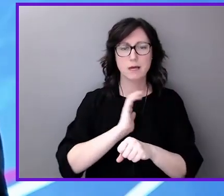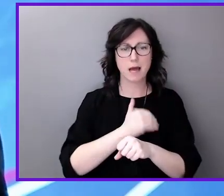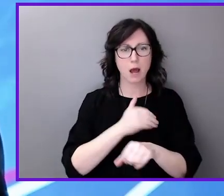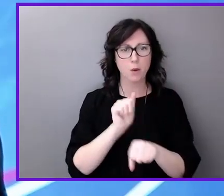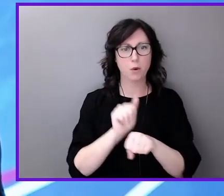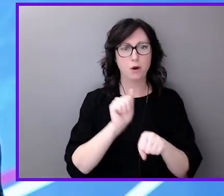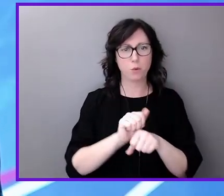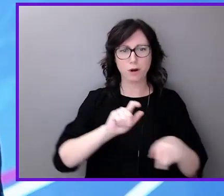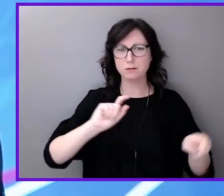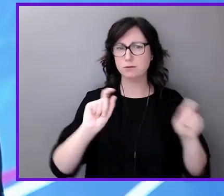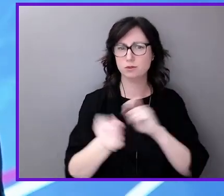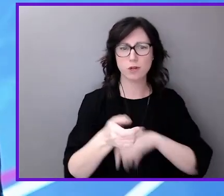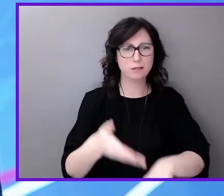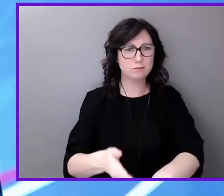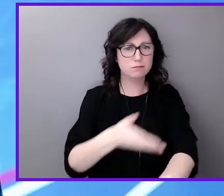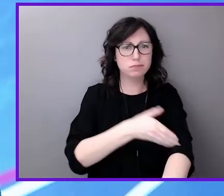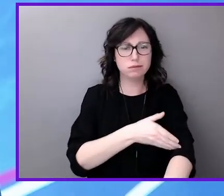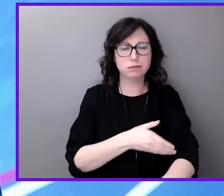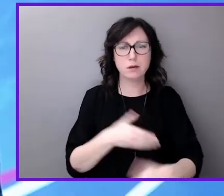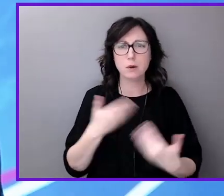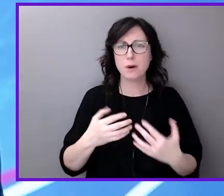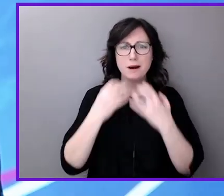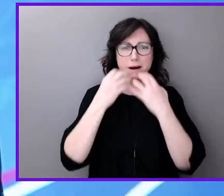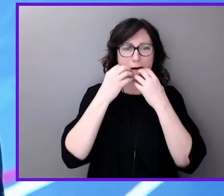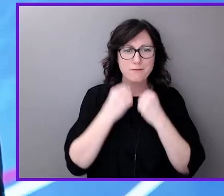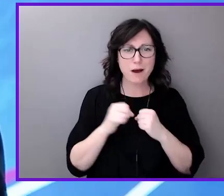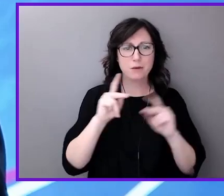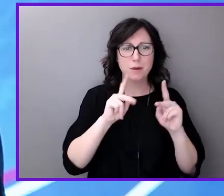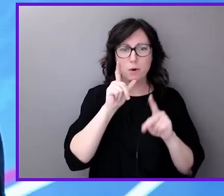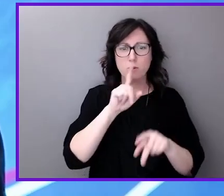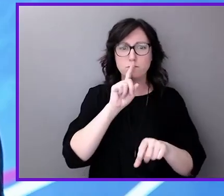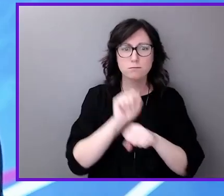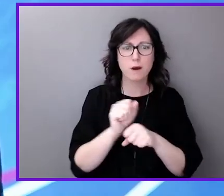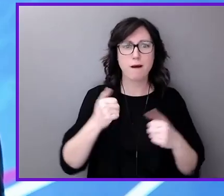The breadth of lived experiences in the organization, at every level,